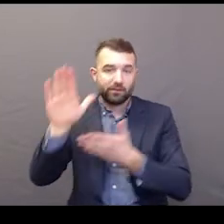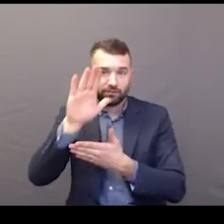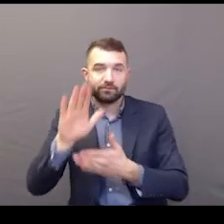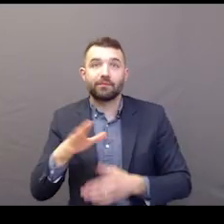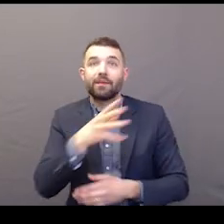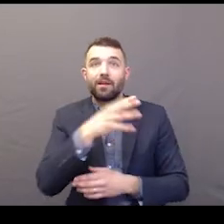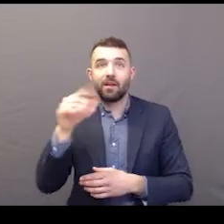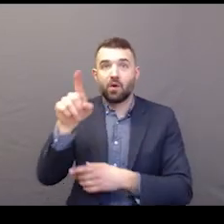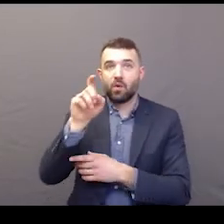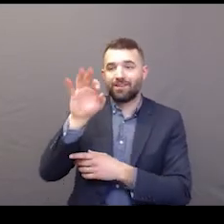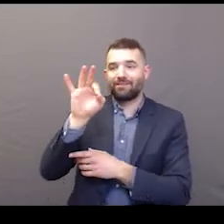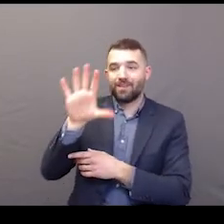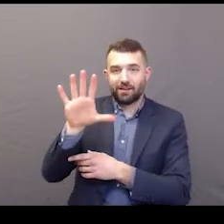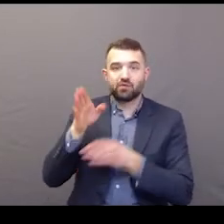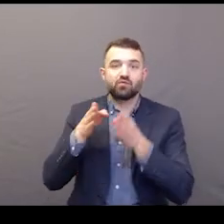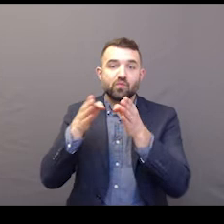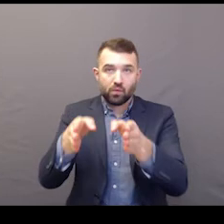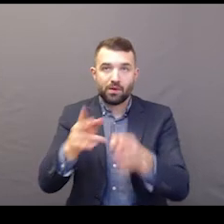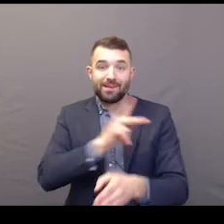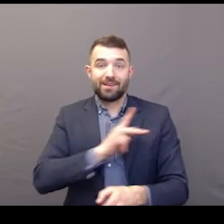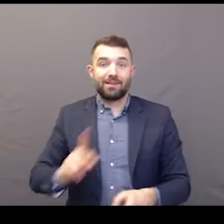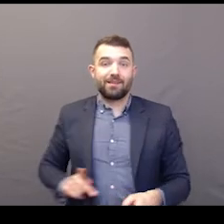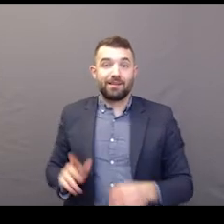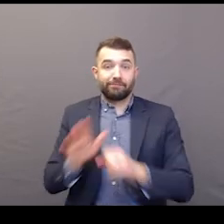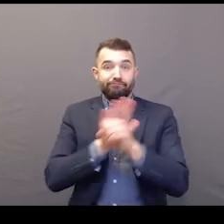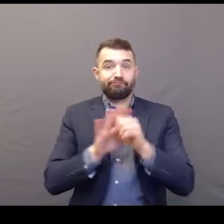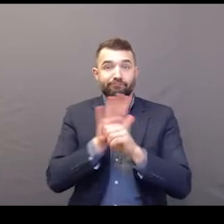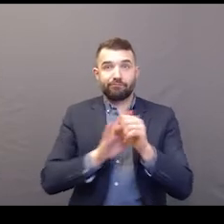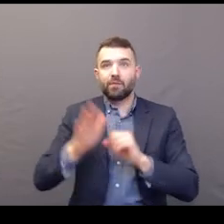King County Metro is also proposing to serve our stations along the corridor in Bothell